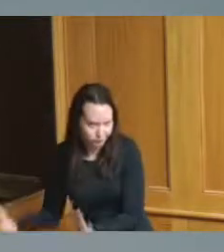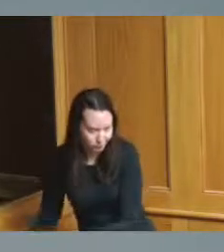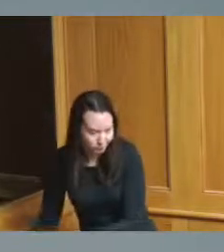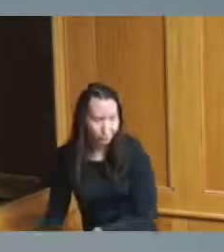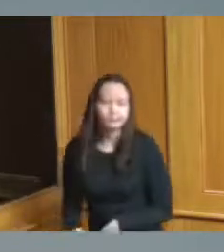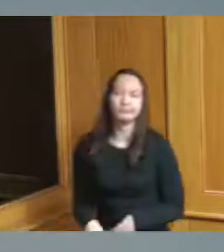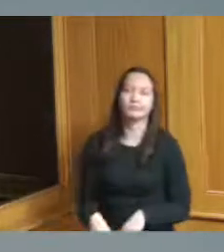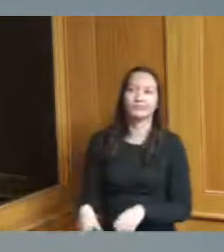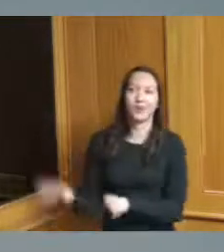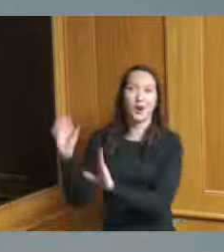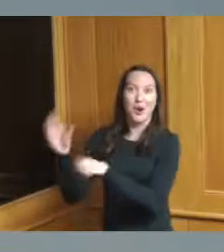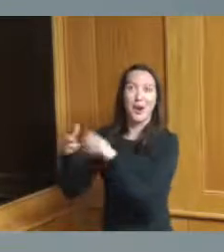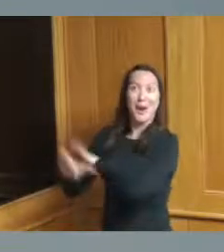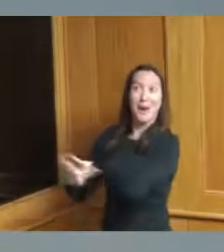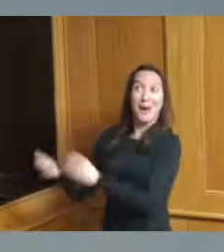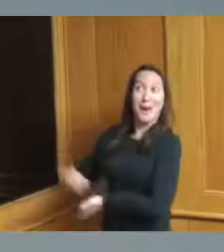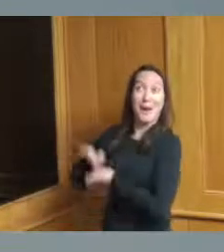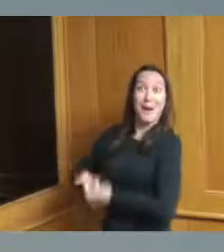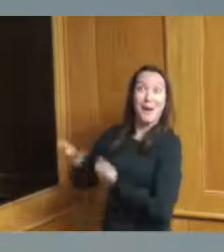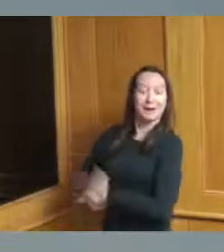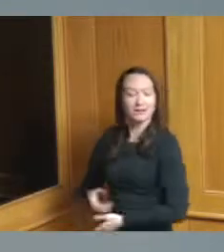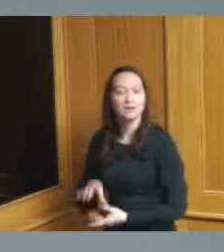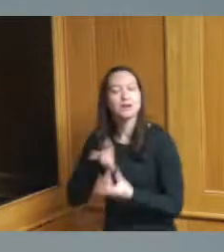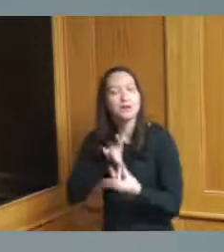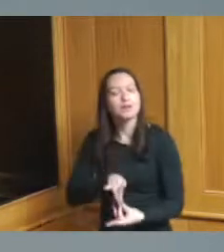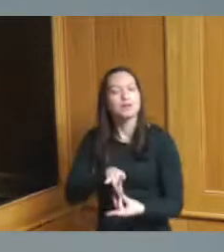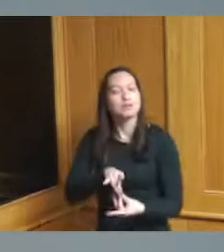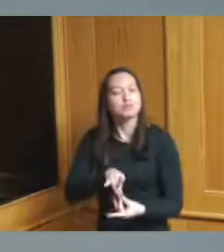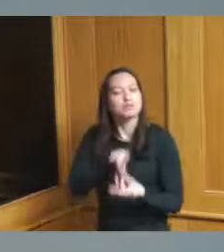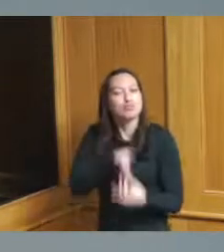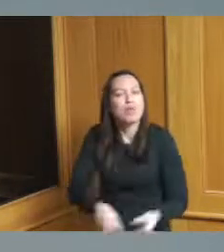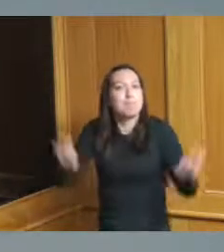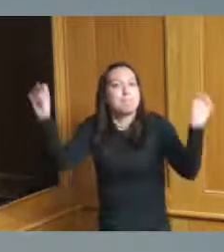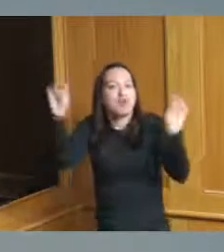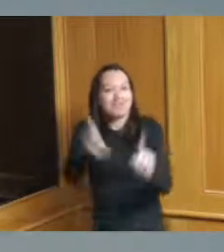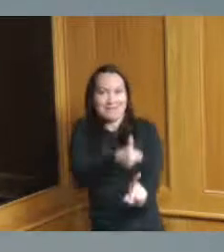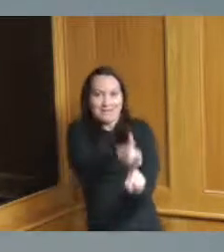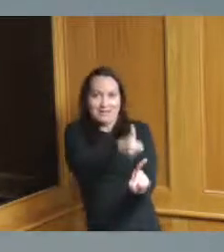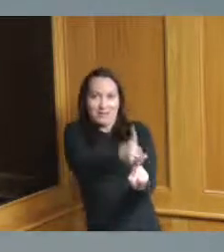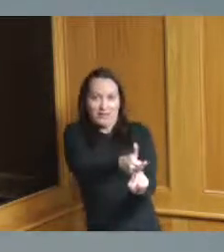follow that procedure for anything but if it's related to the emergency we can we can